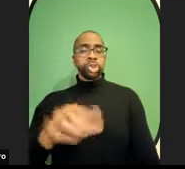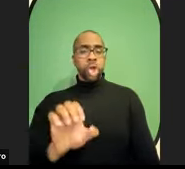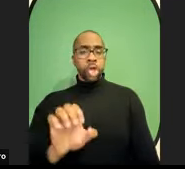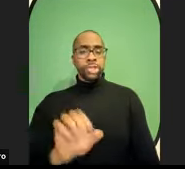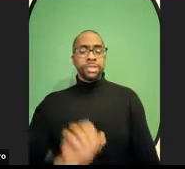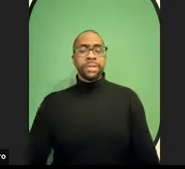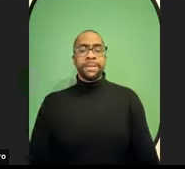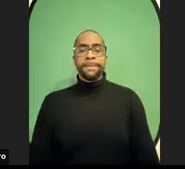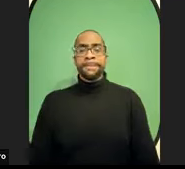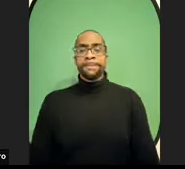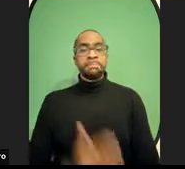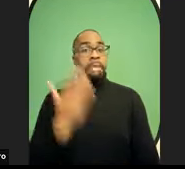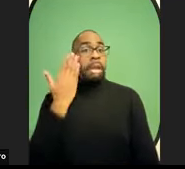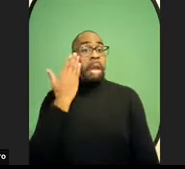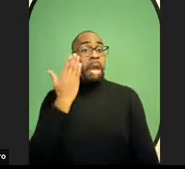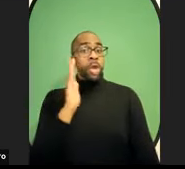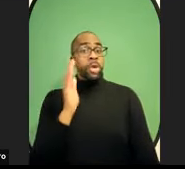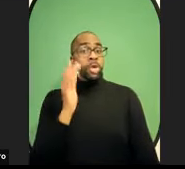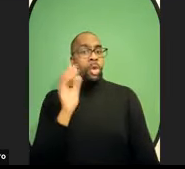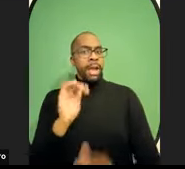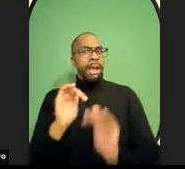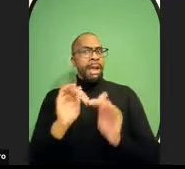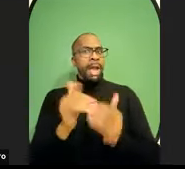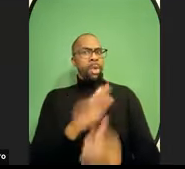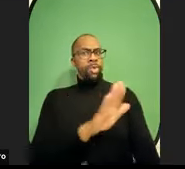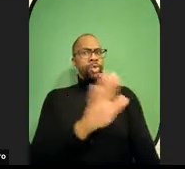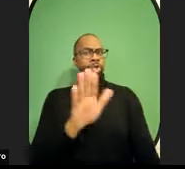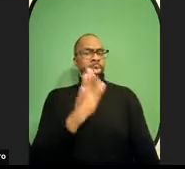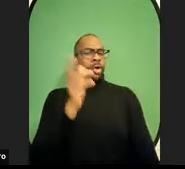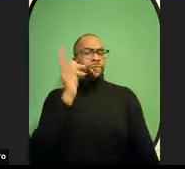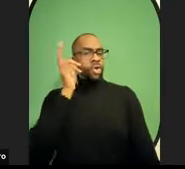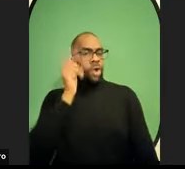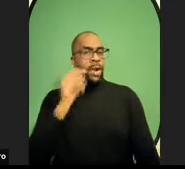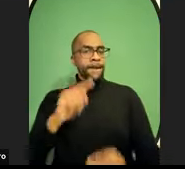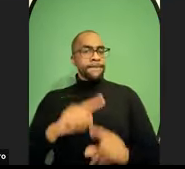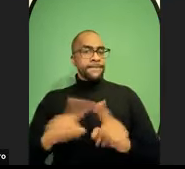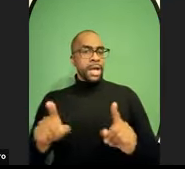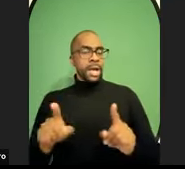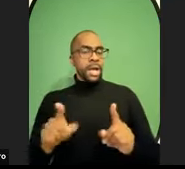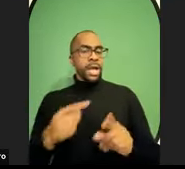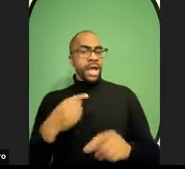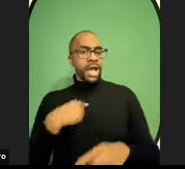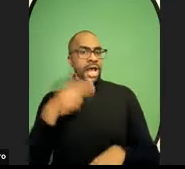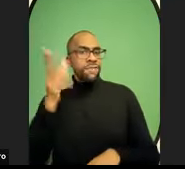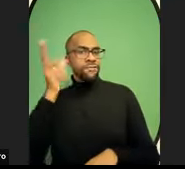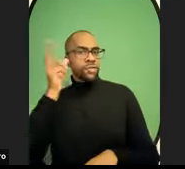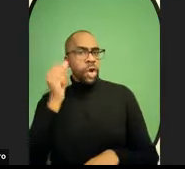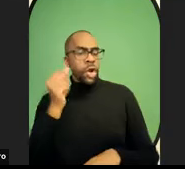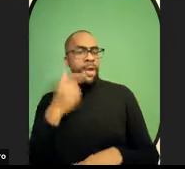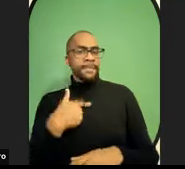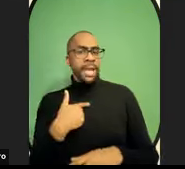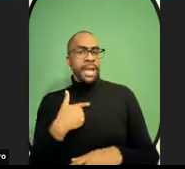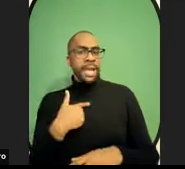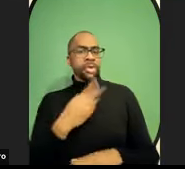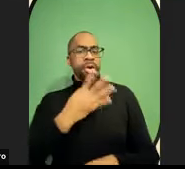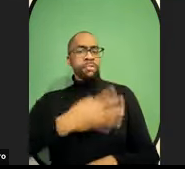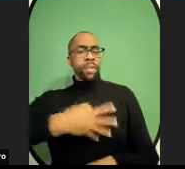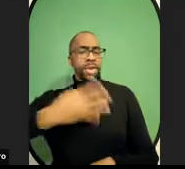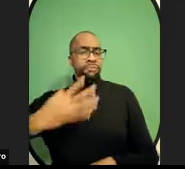dispelling the public charge. I don't know how many of you have I don't know how many of you have, you've heard about this but I have, you've heard about this but I've heard of cases where